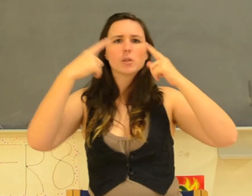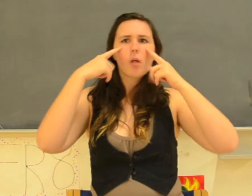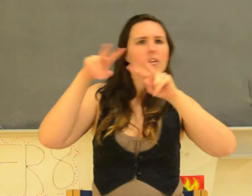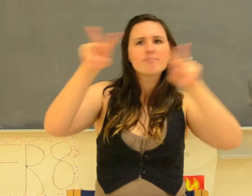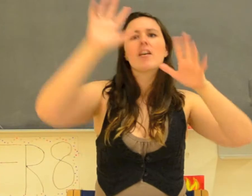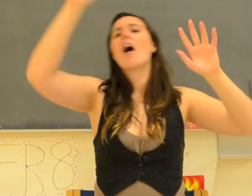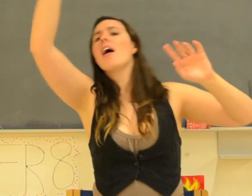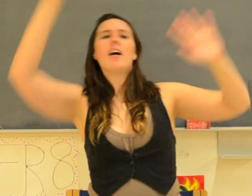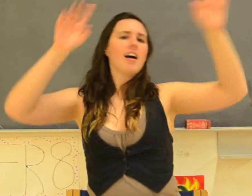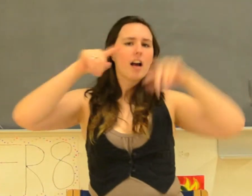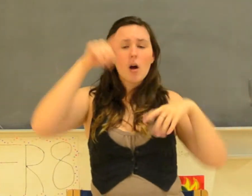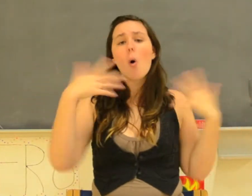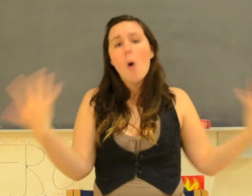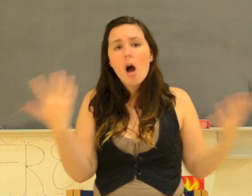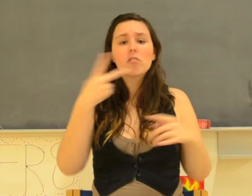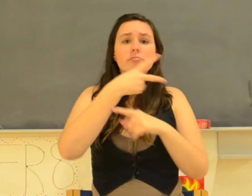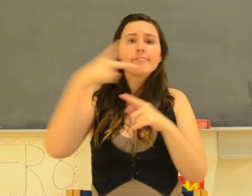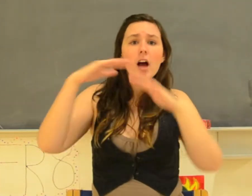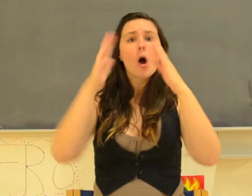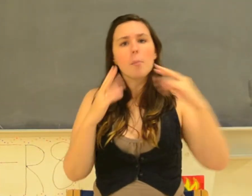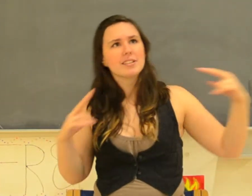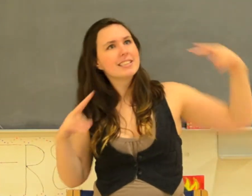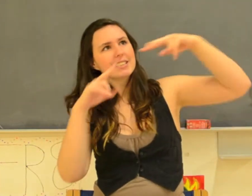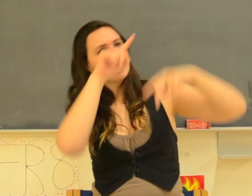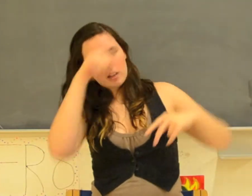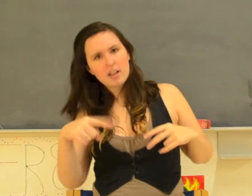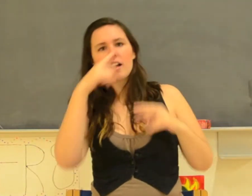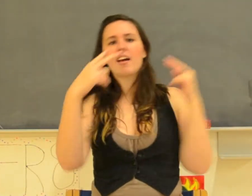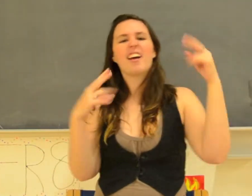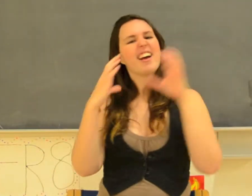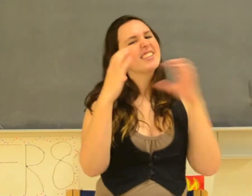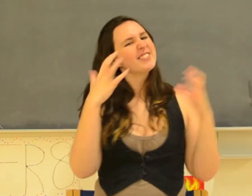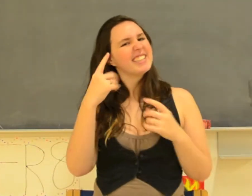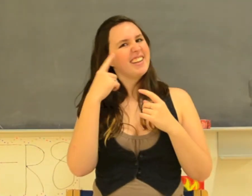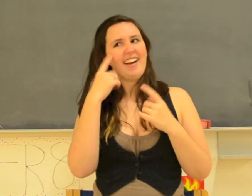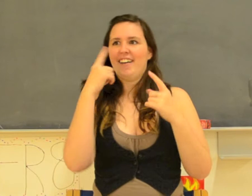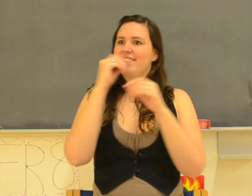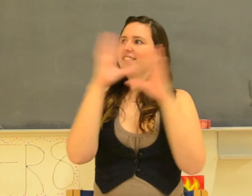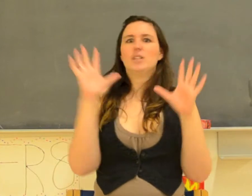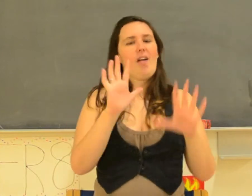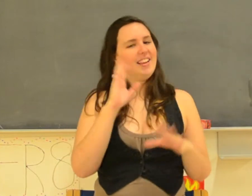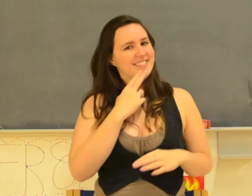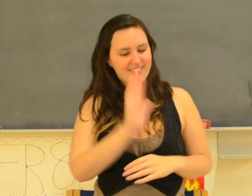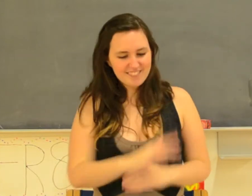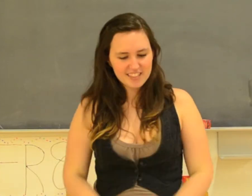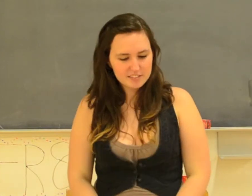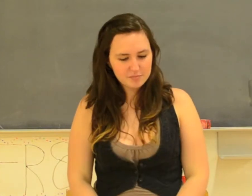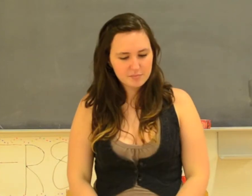living areas and kitchen which enables great visual contact as well as two-storeys houses which is Deaf-friendly.